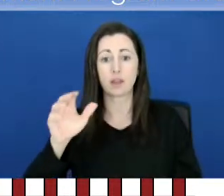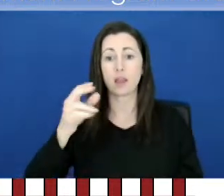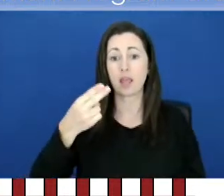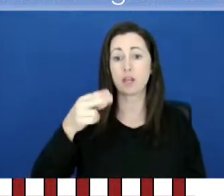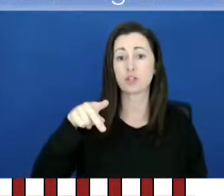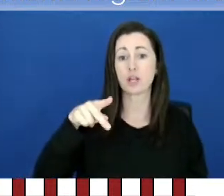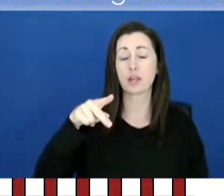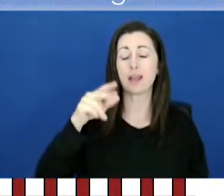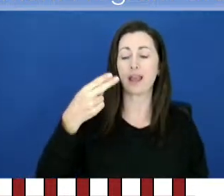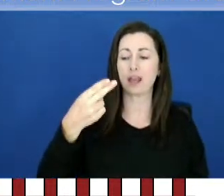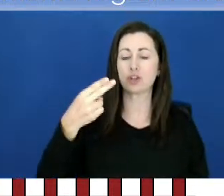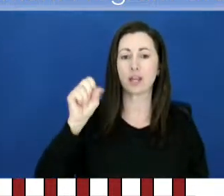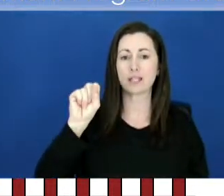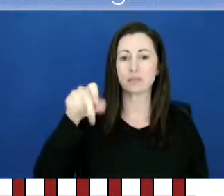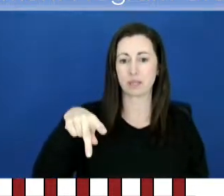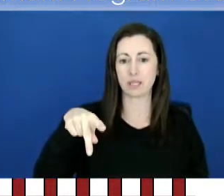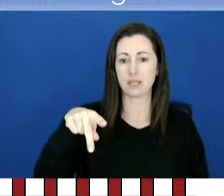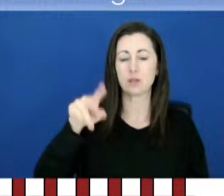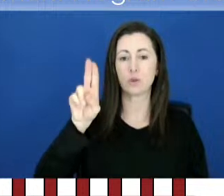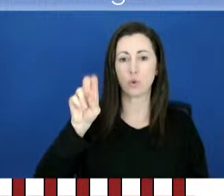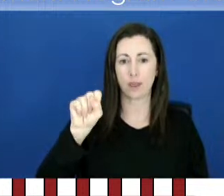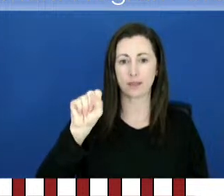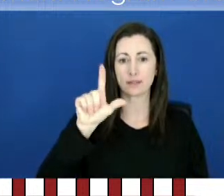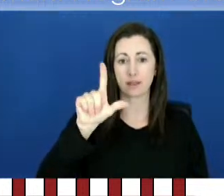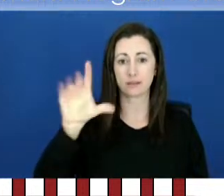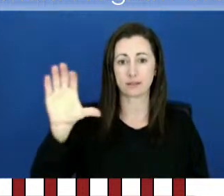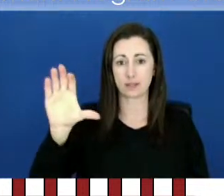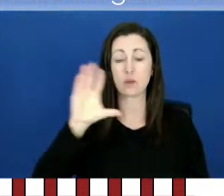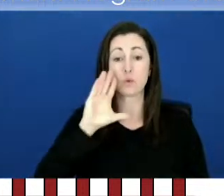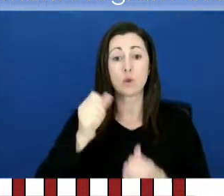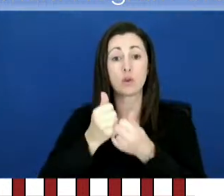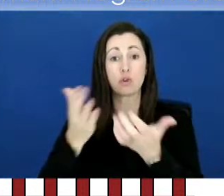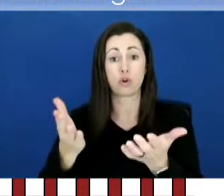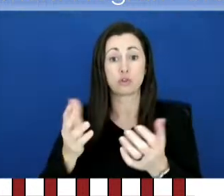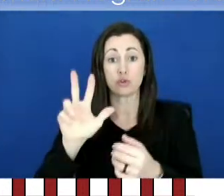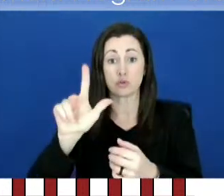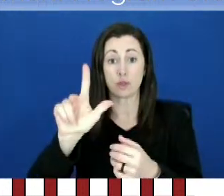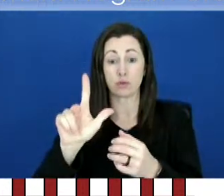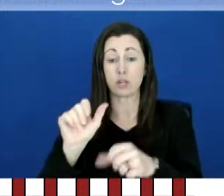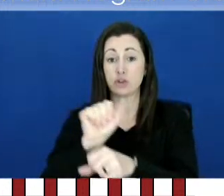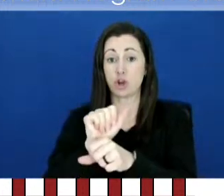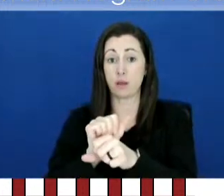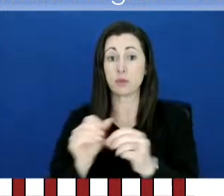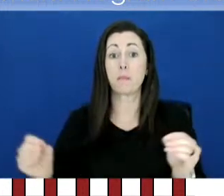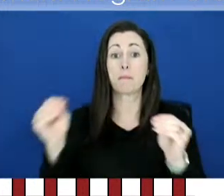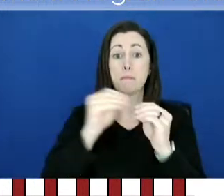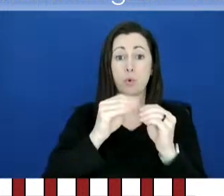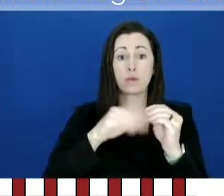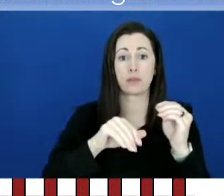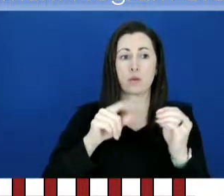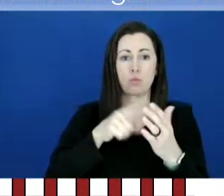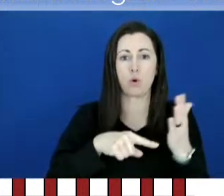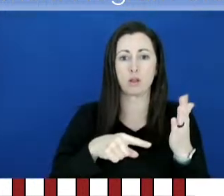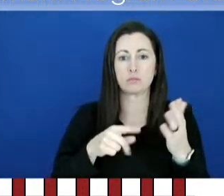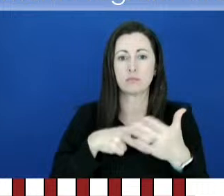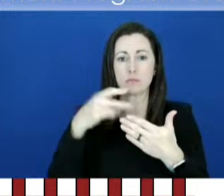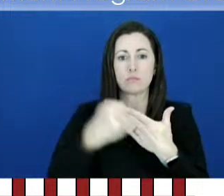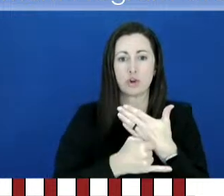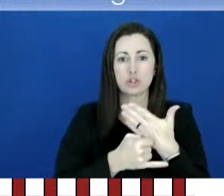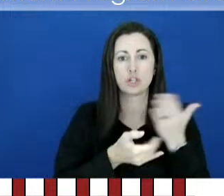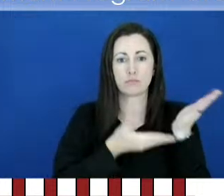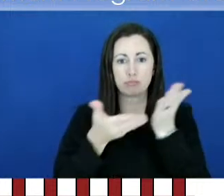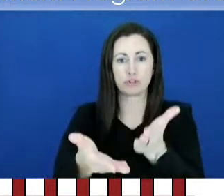WHAT YOU CAN SEE HERE IS THAT